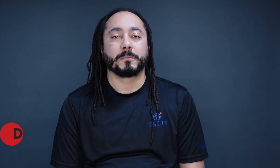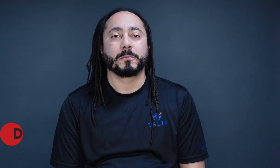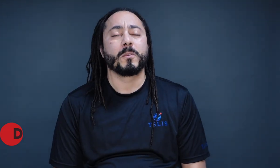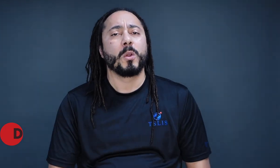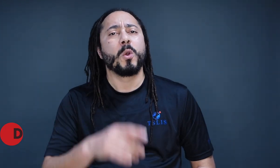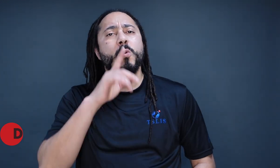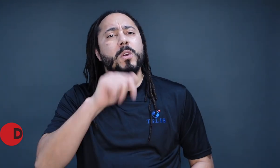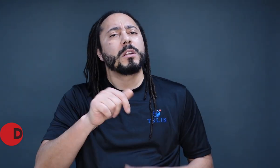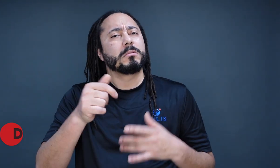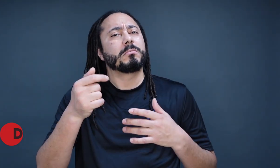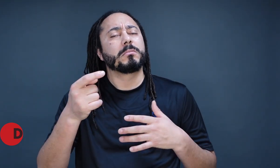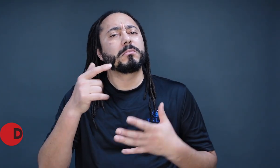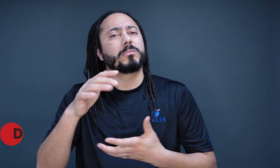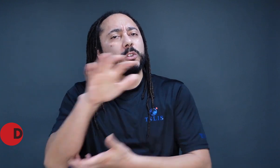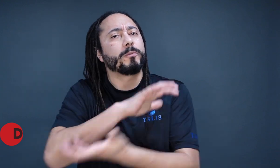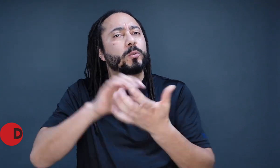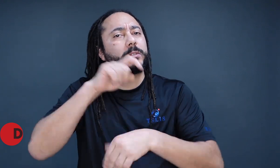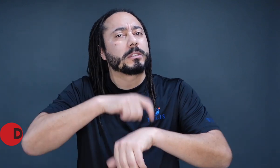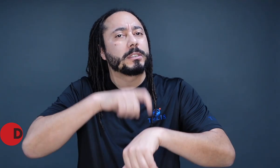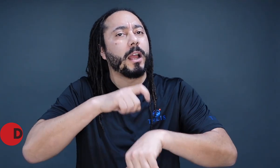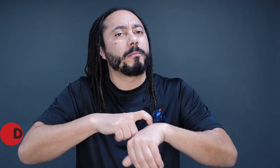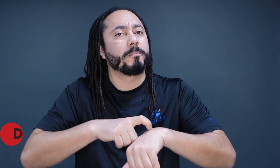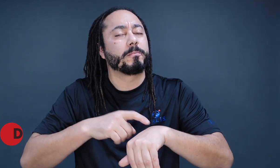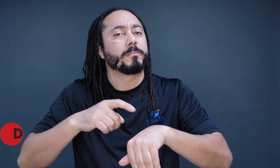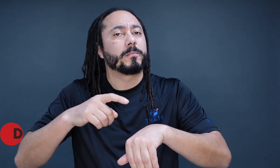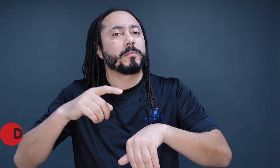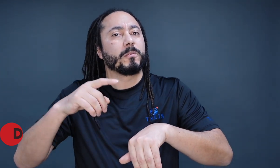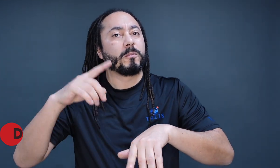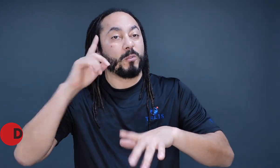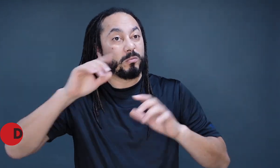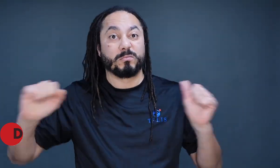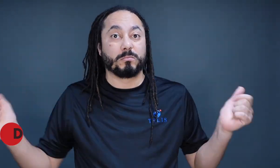It was a very confusing time for everybody. After Black Lives Matter